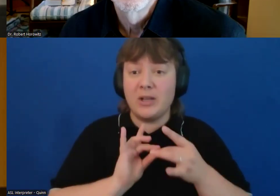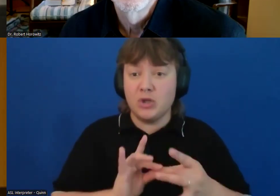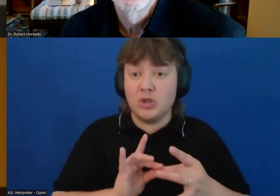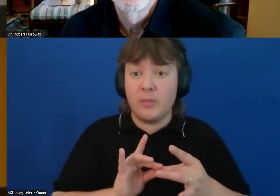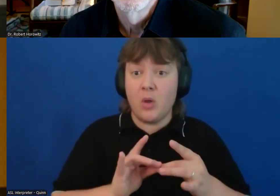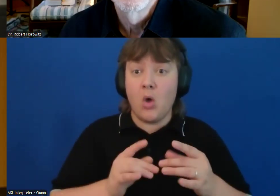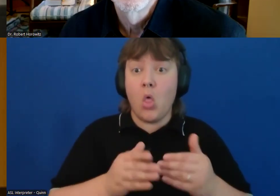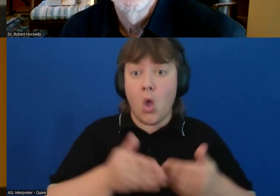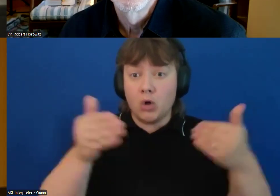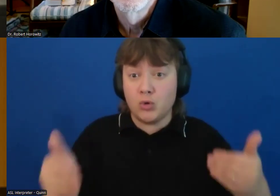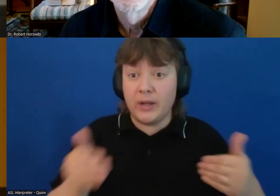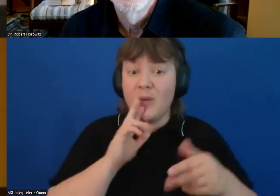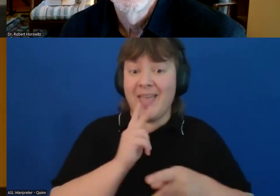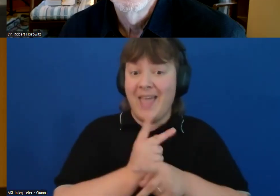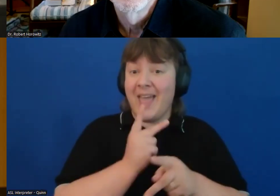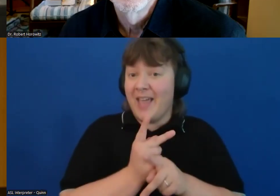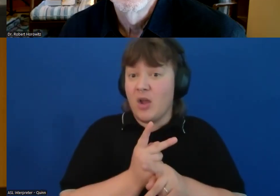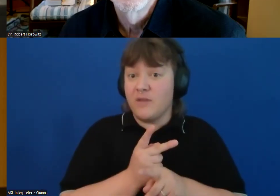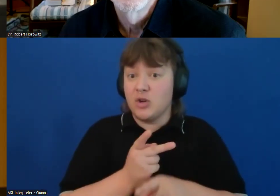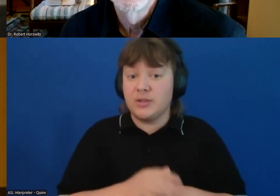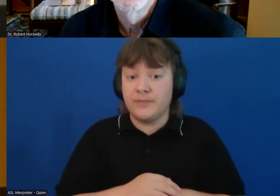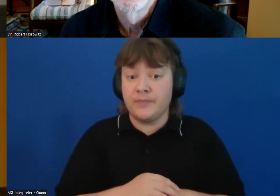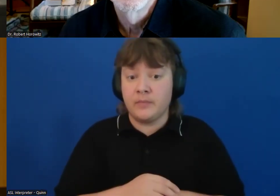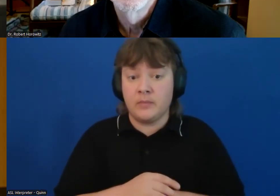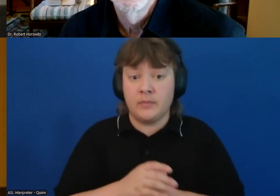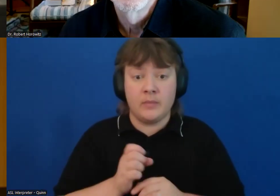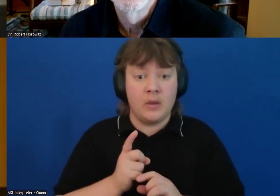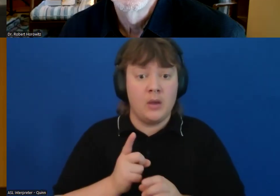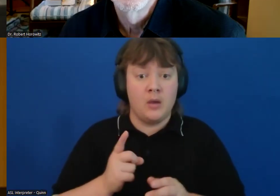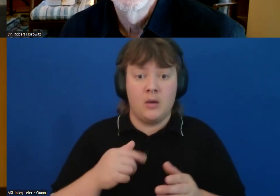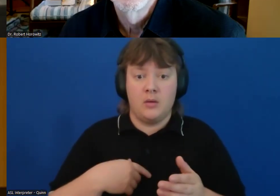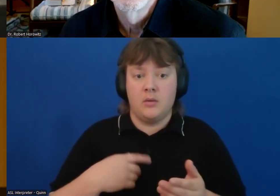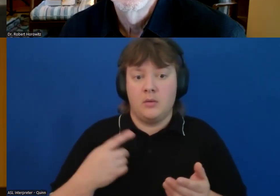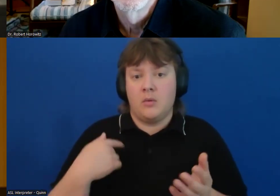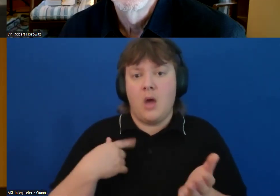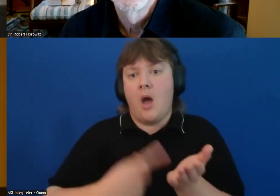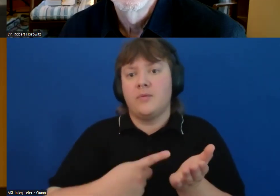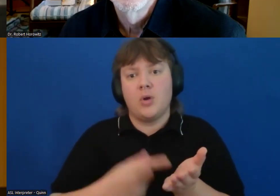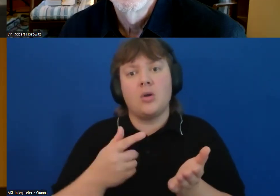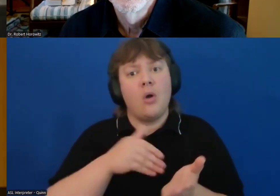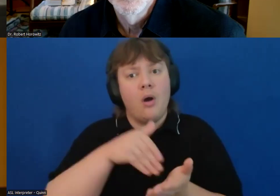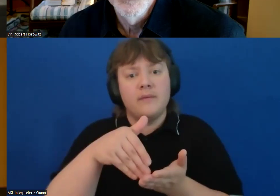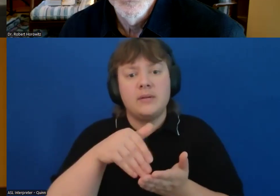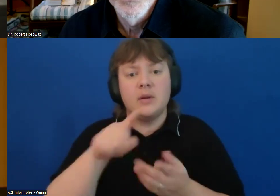caregivers. Tell and I even even before this law was an issue talked many times about the idea of